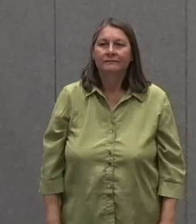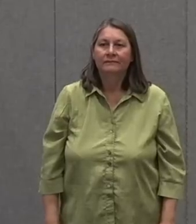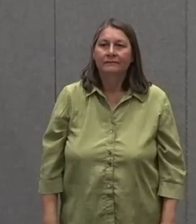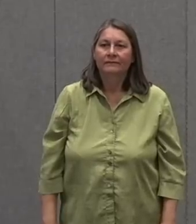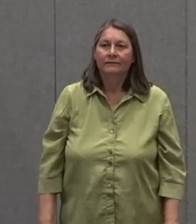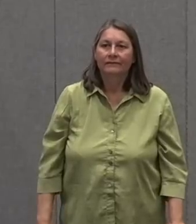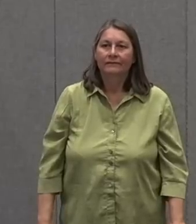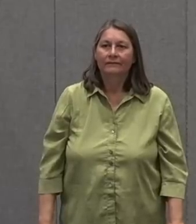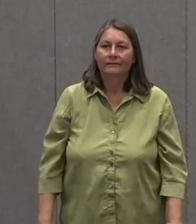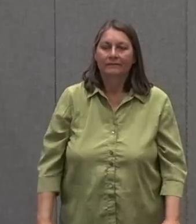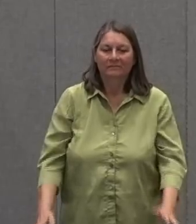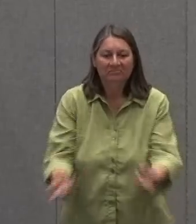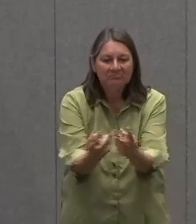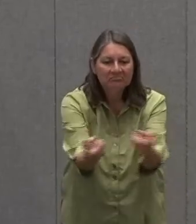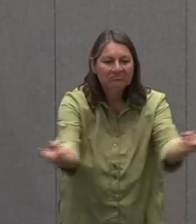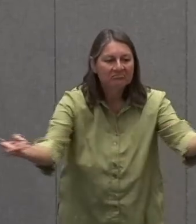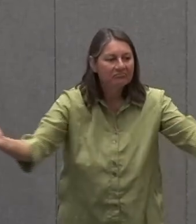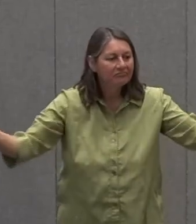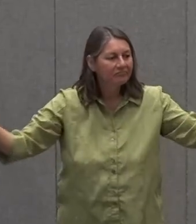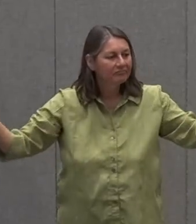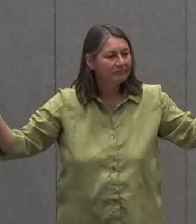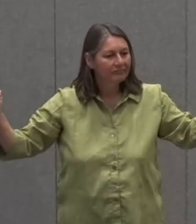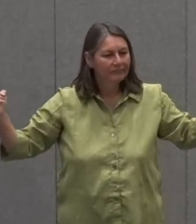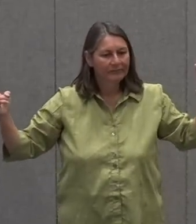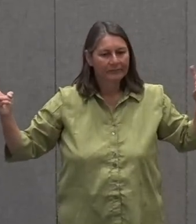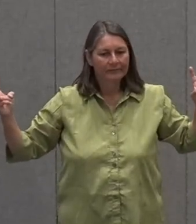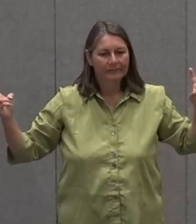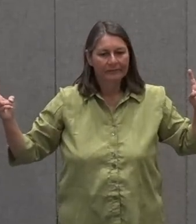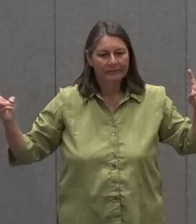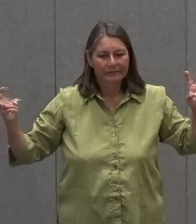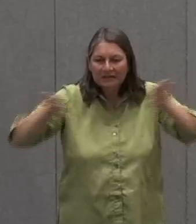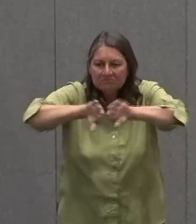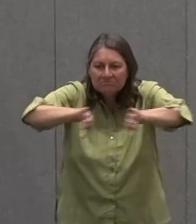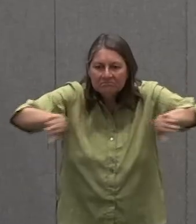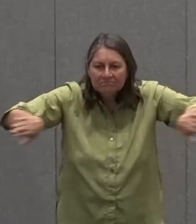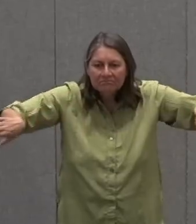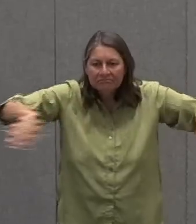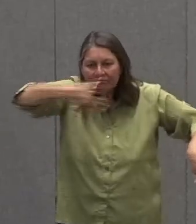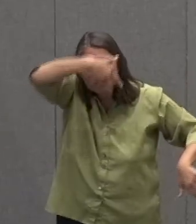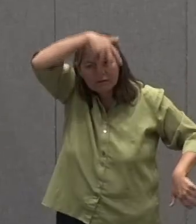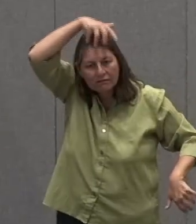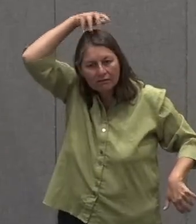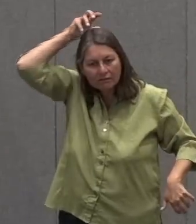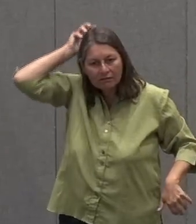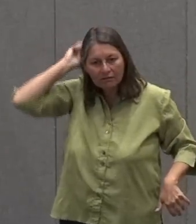Then the crowd parted as the lion stepped majestically into the center of the circle.